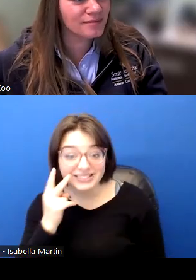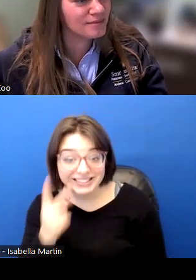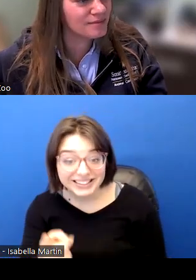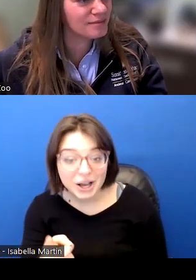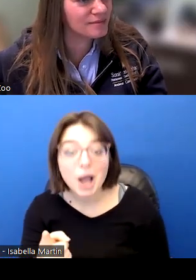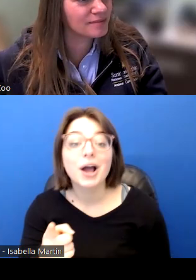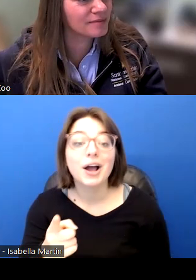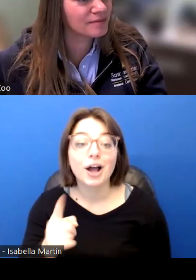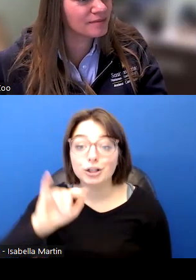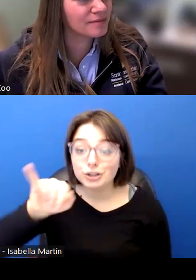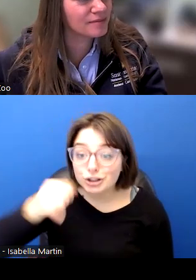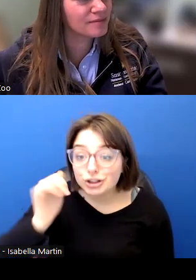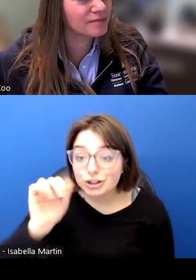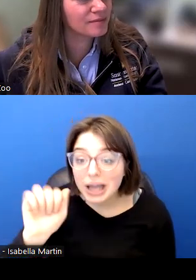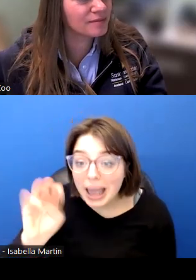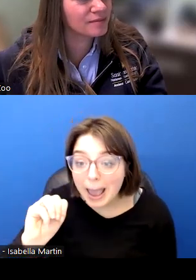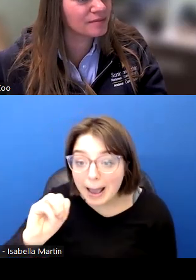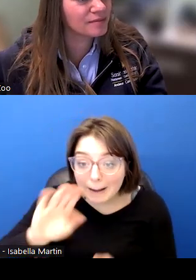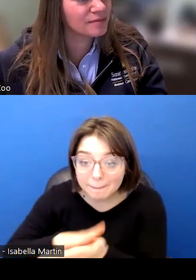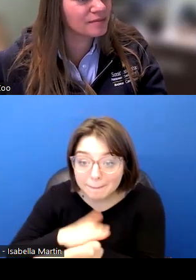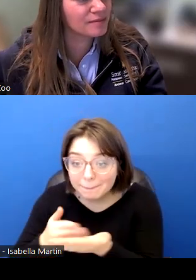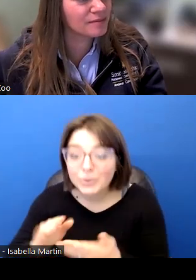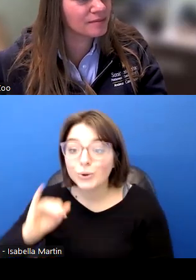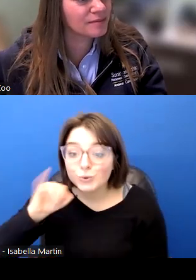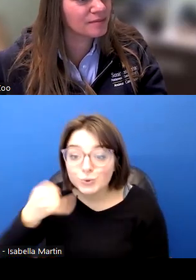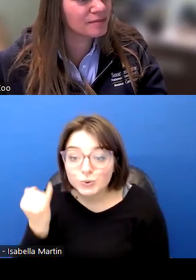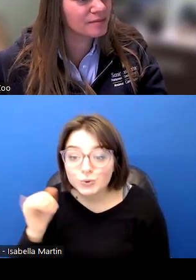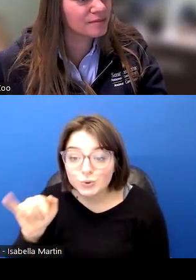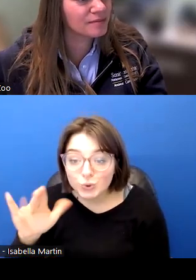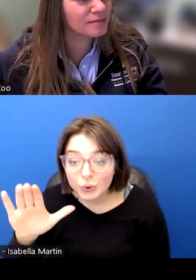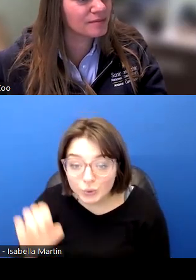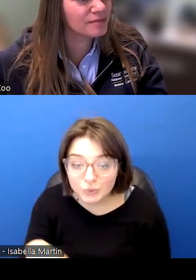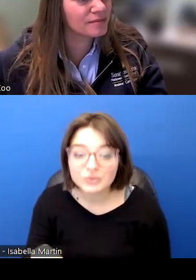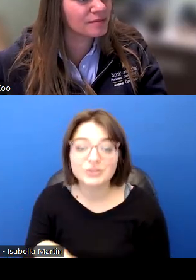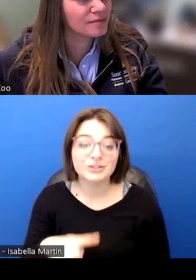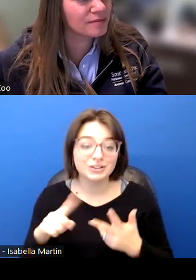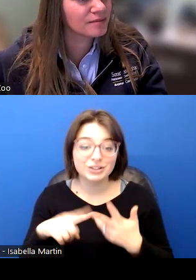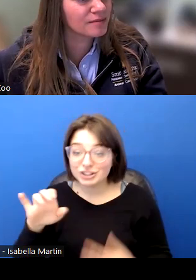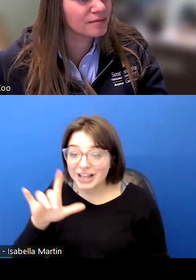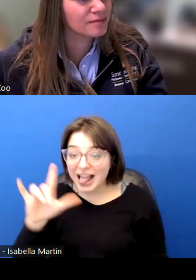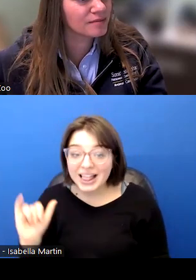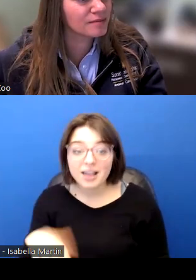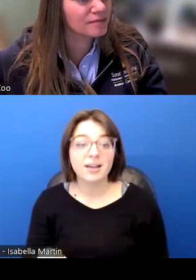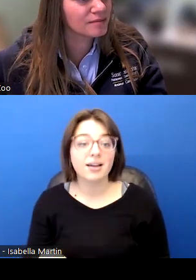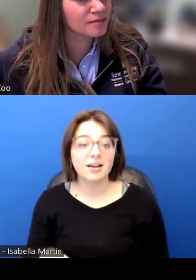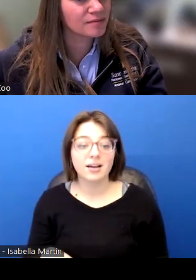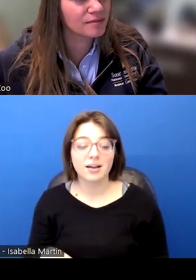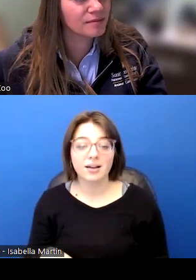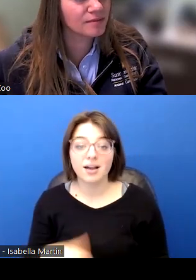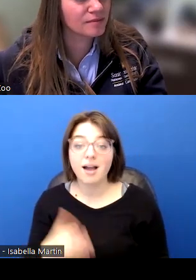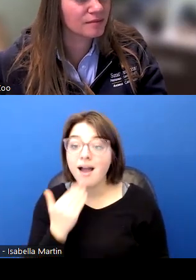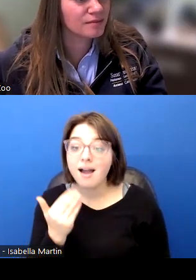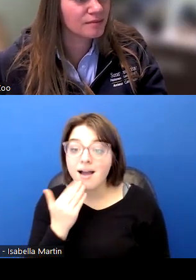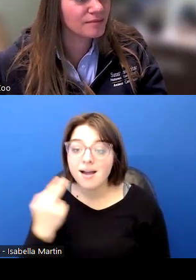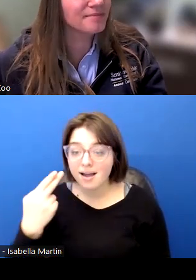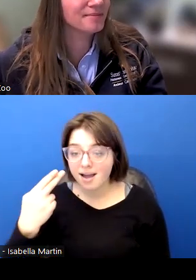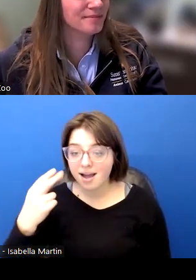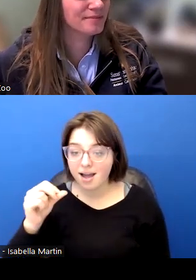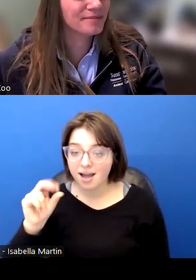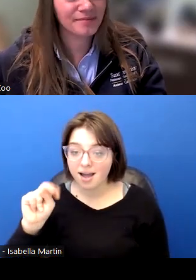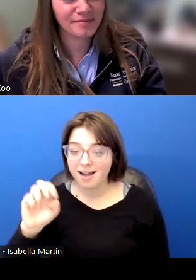jam and juice, jelly. Evelyn great job! Yes, Cathy got it too, great! Someone said honey absolutely,